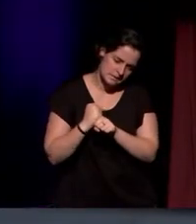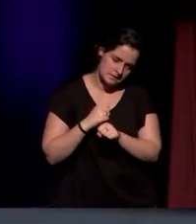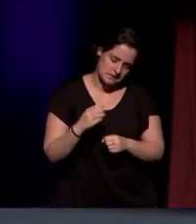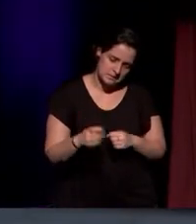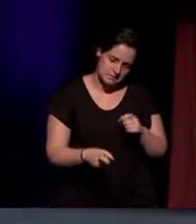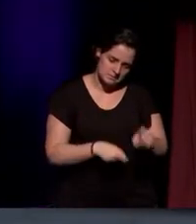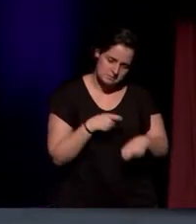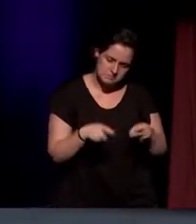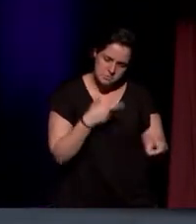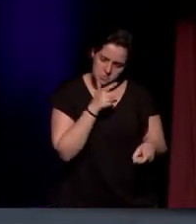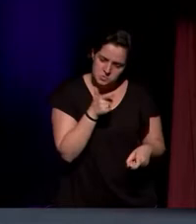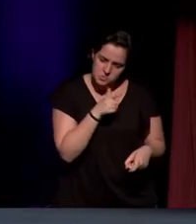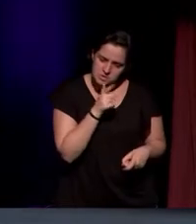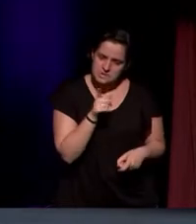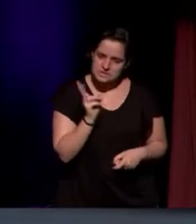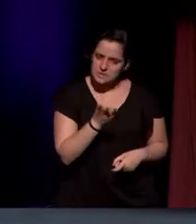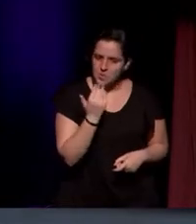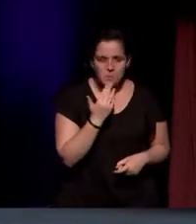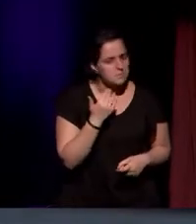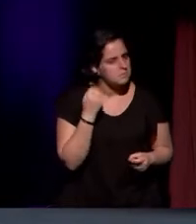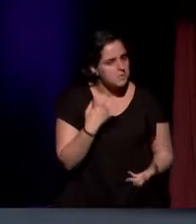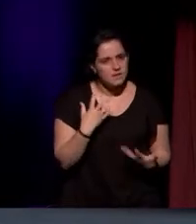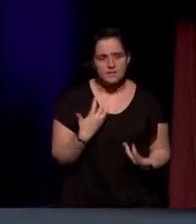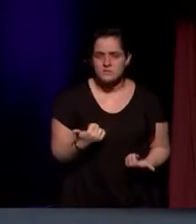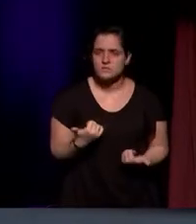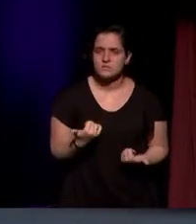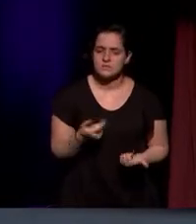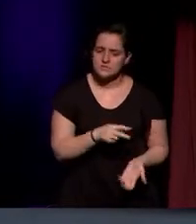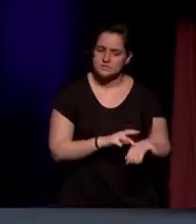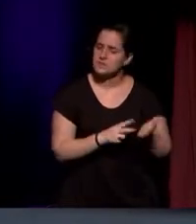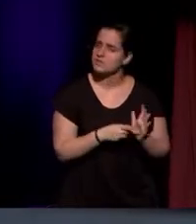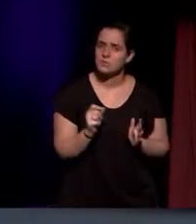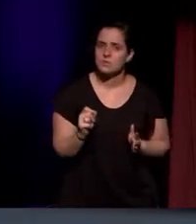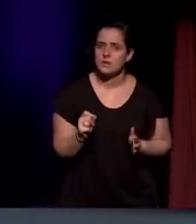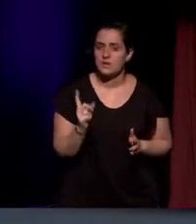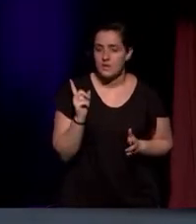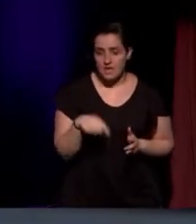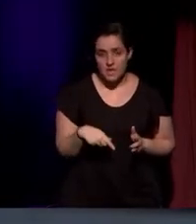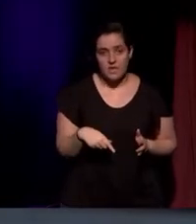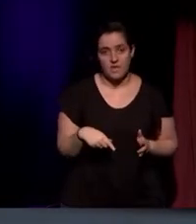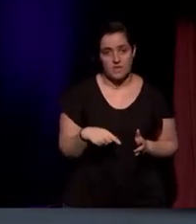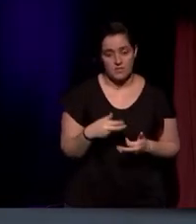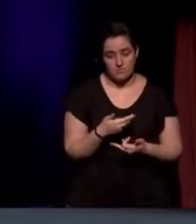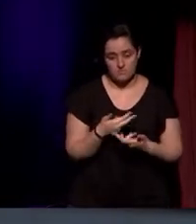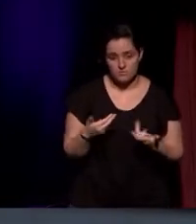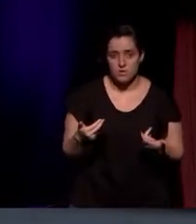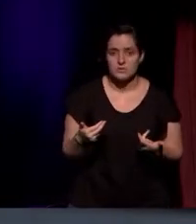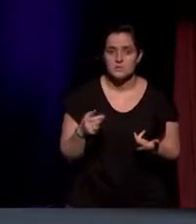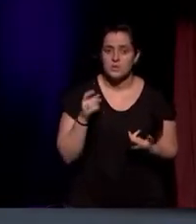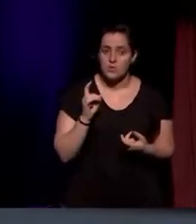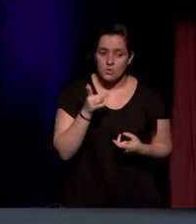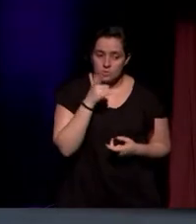and this means a program to produce soybeans